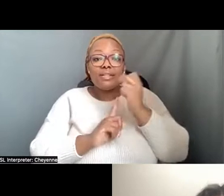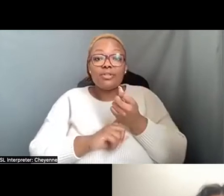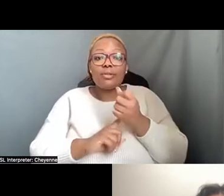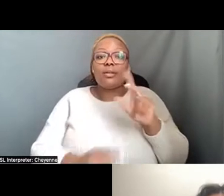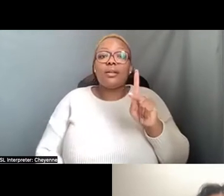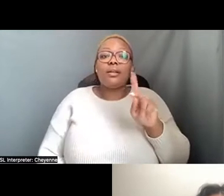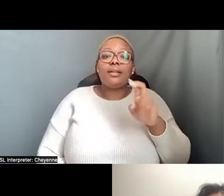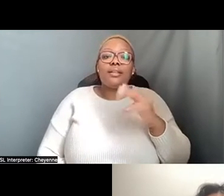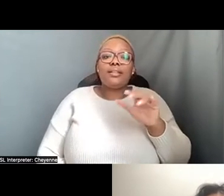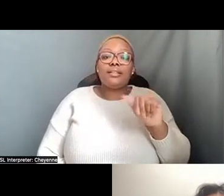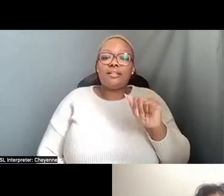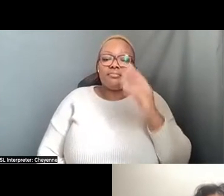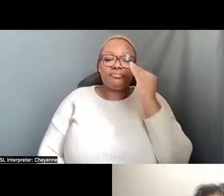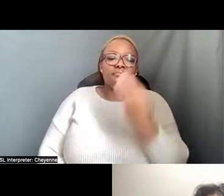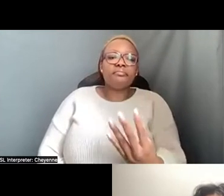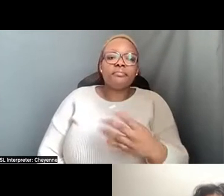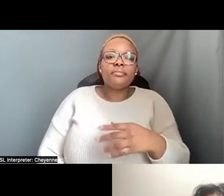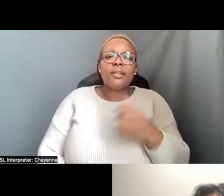Let me just tell you, everybody applies for the full amount.